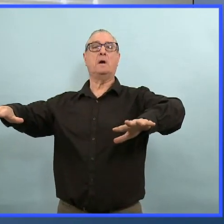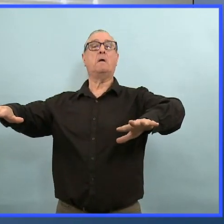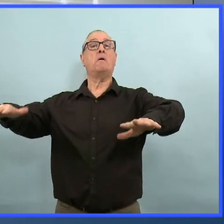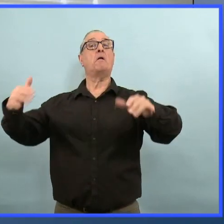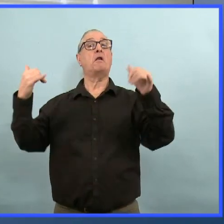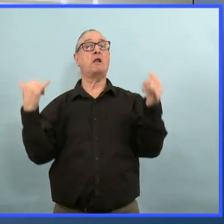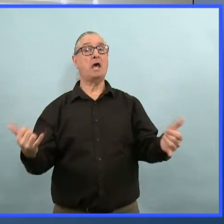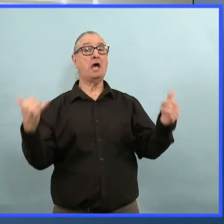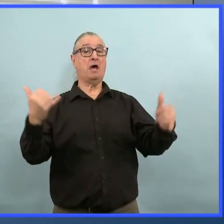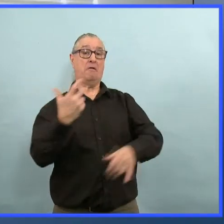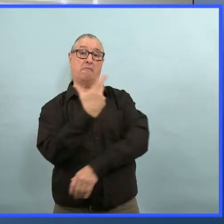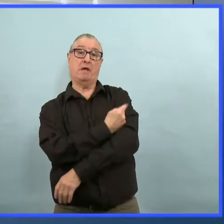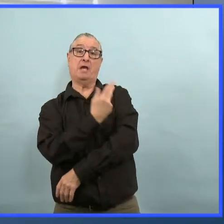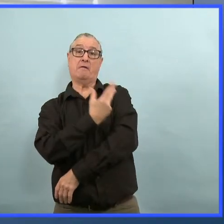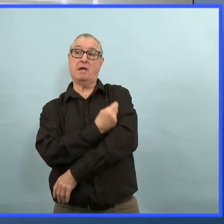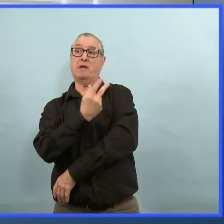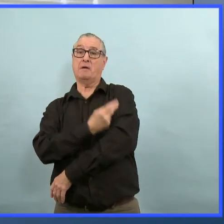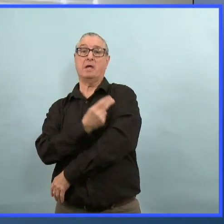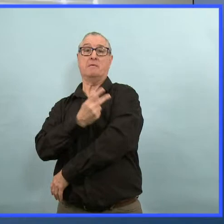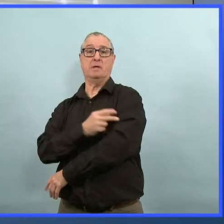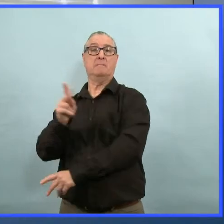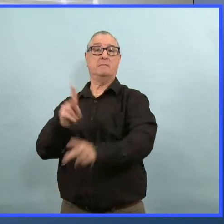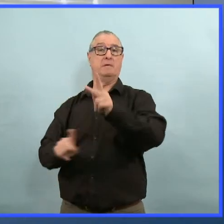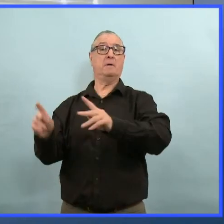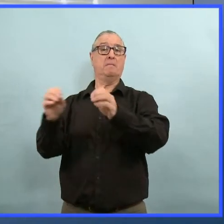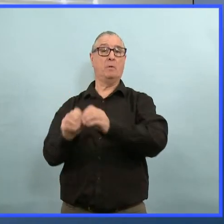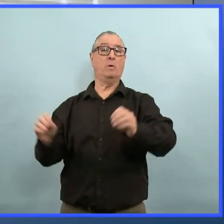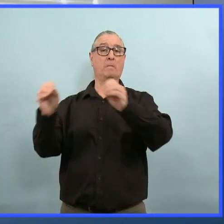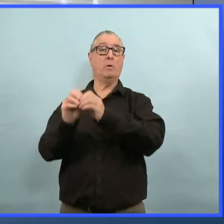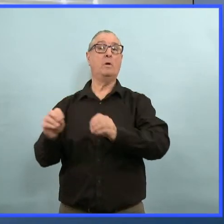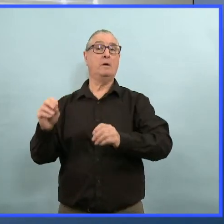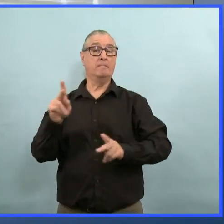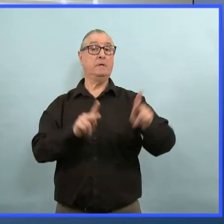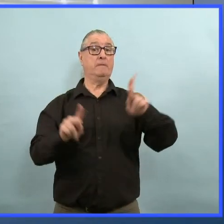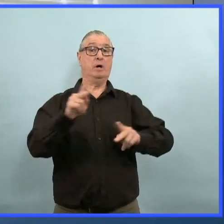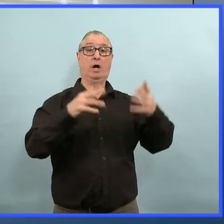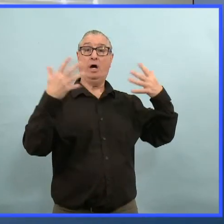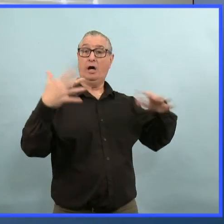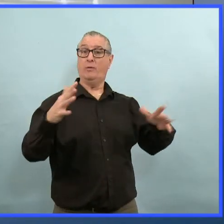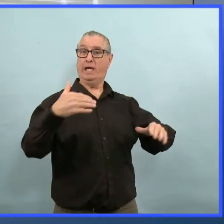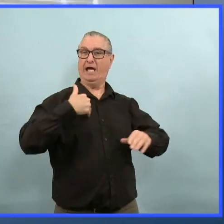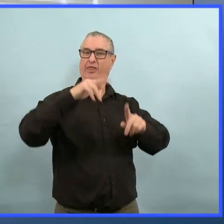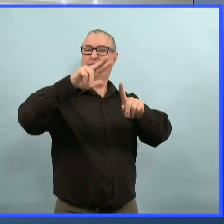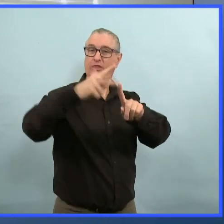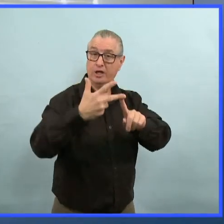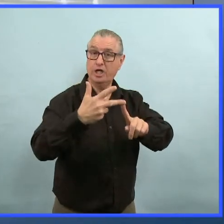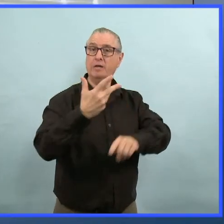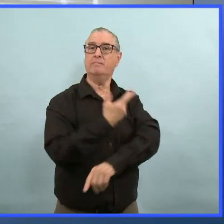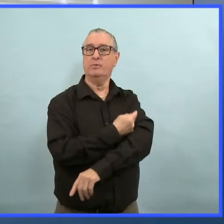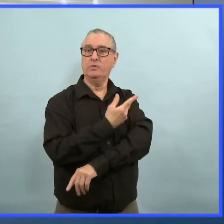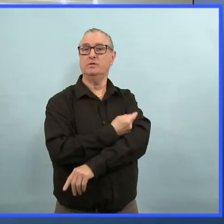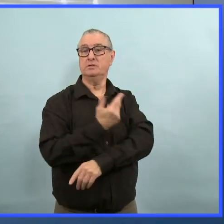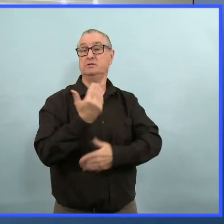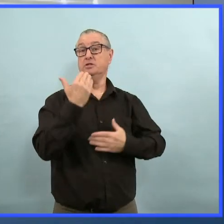and many now with three doses that continues to be available which we want anyone who's uh certainly